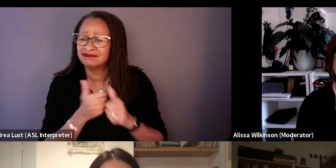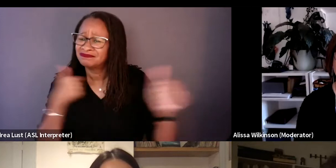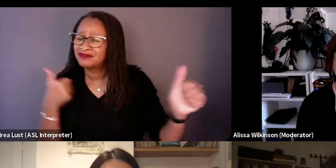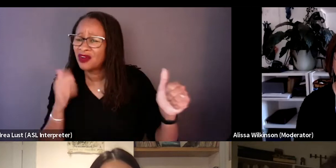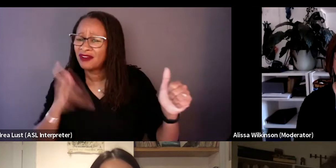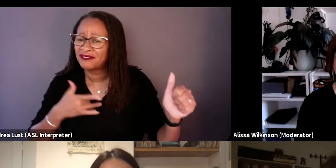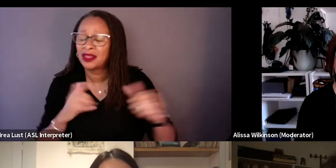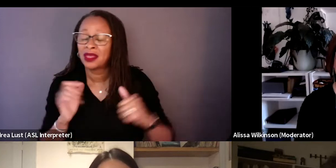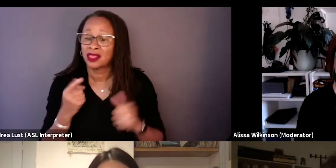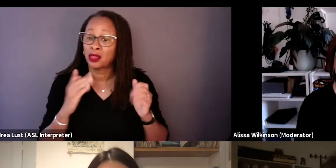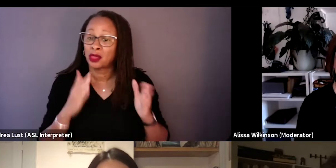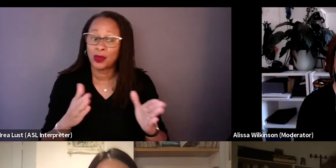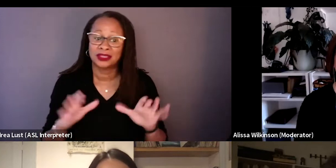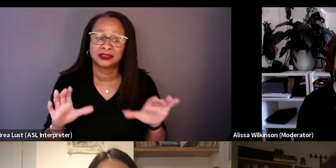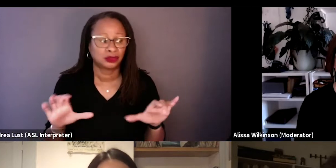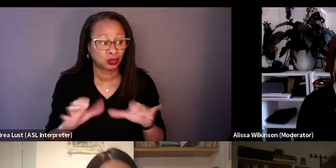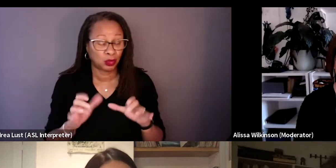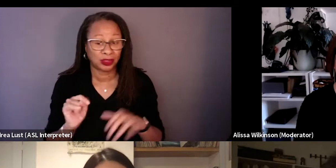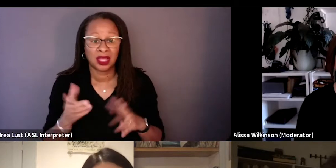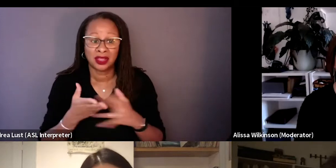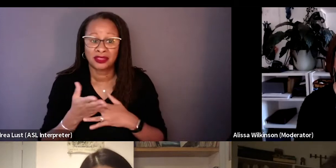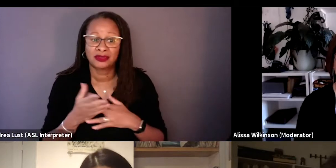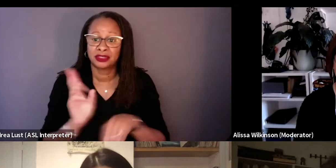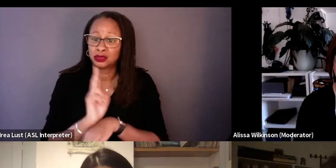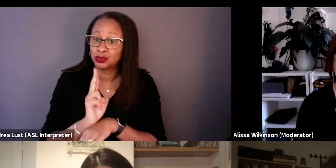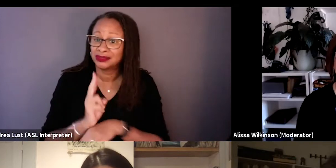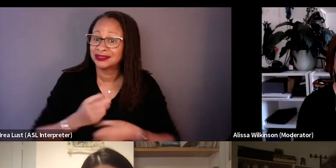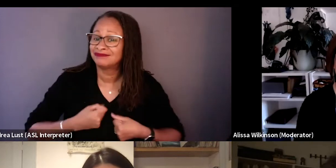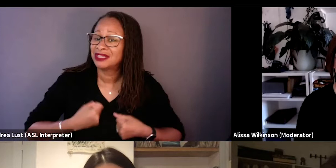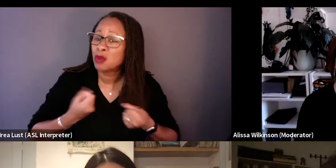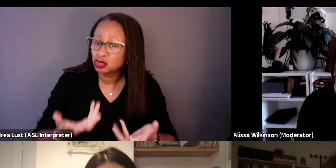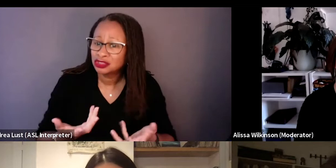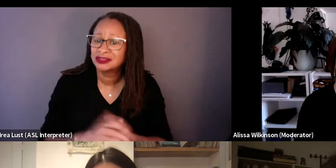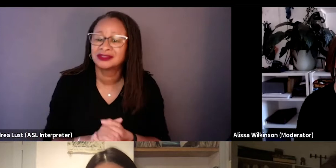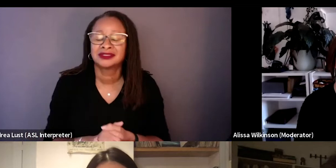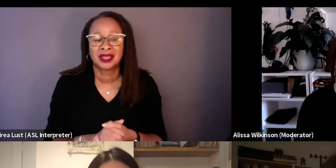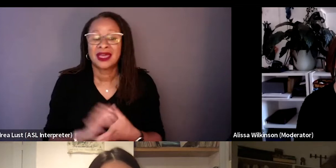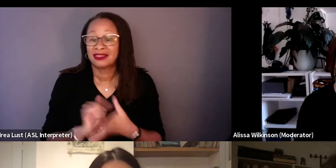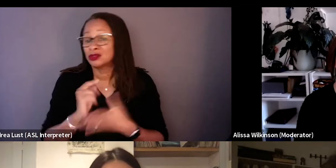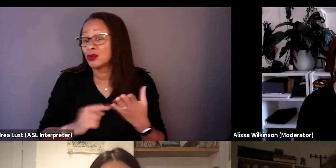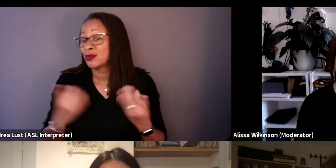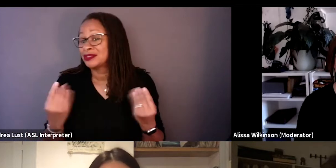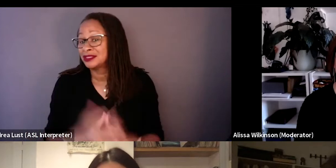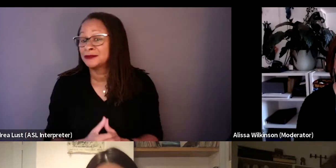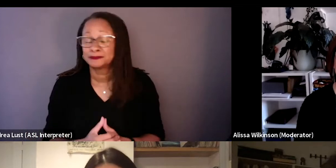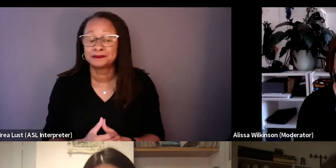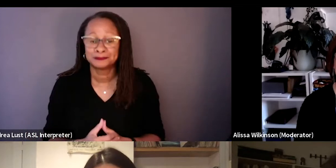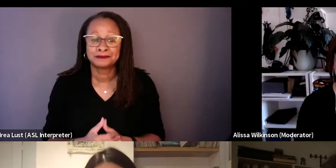was through, you know, yeah, using emotions. Hmm. And this is what did, we did it, we didn't make political film.